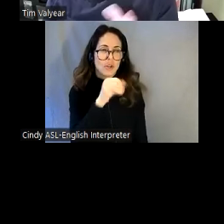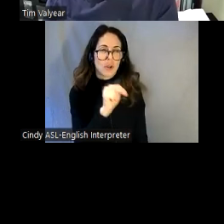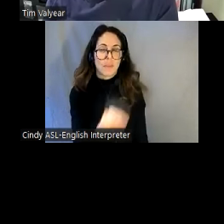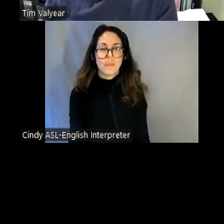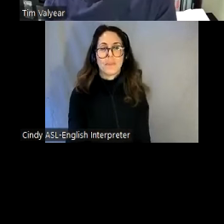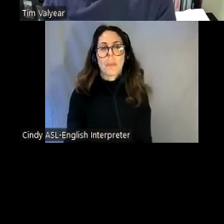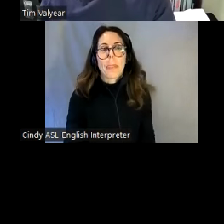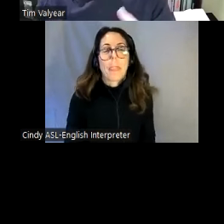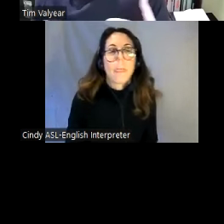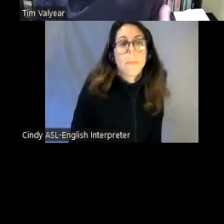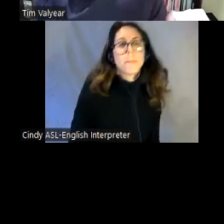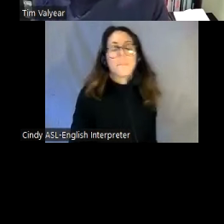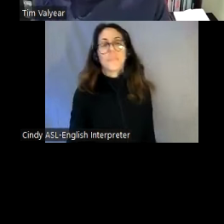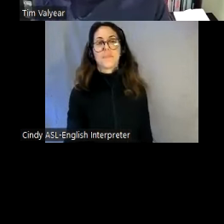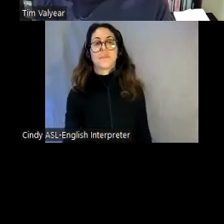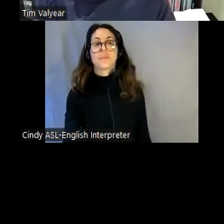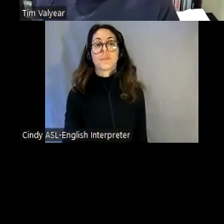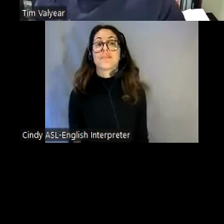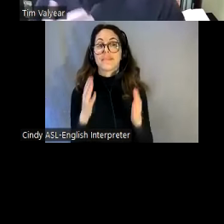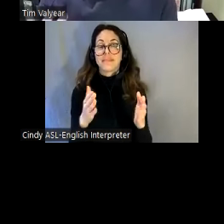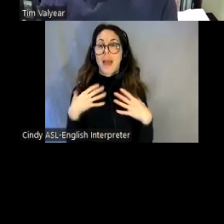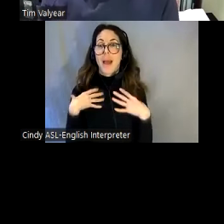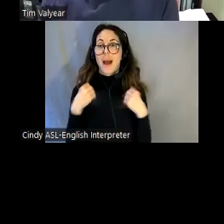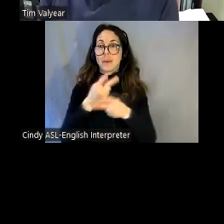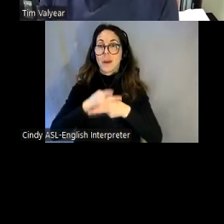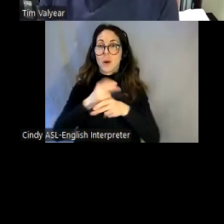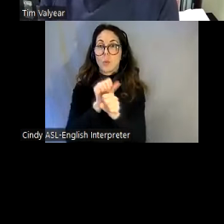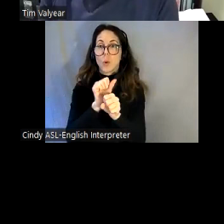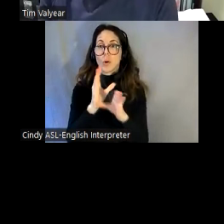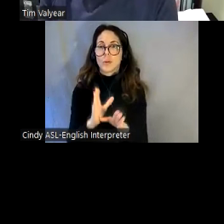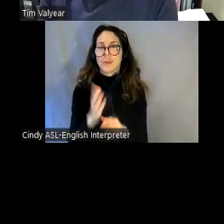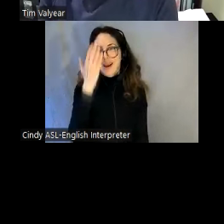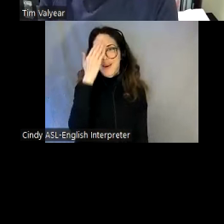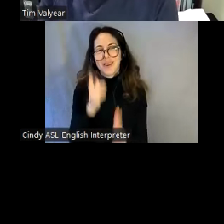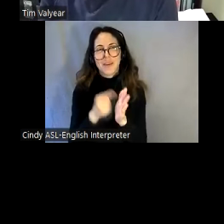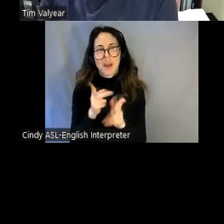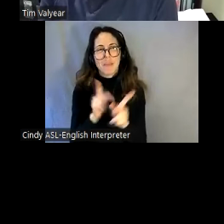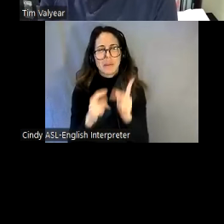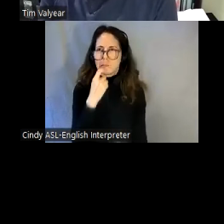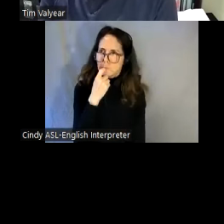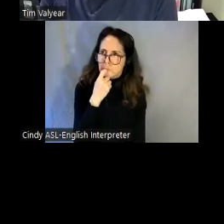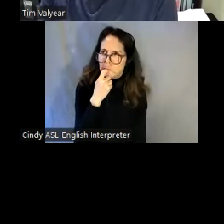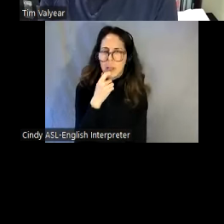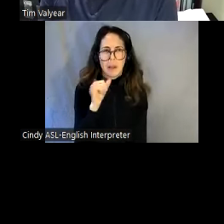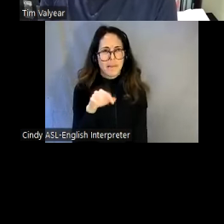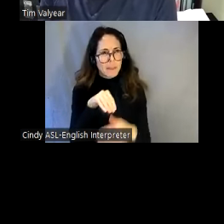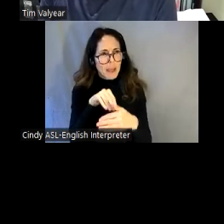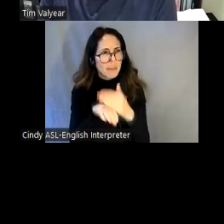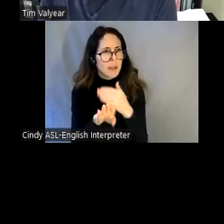as well. It's easier to read and larger » SPEAKER: Yes » SPEAKER: Thanks, John. So the next setting talks about health care workers. I know